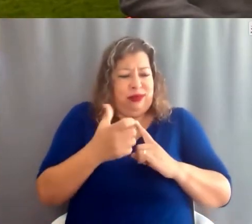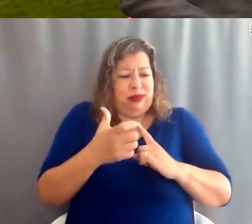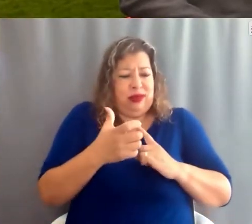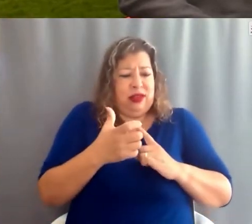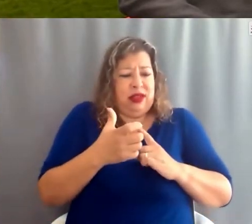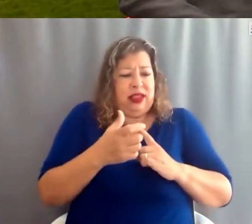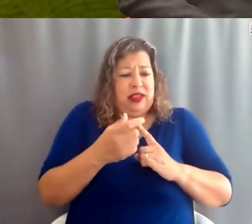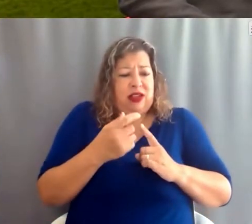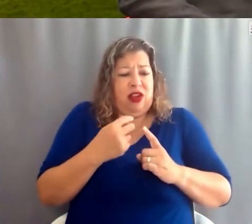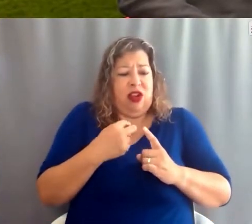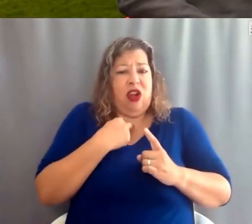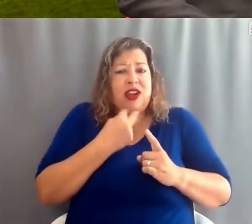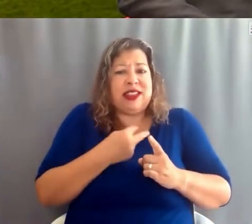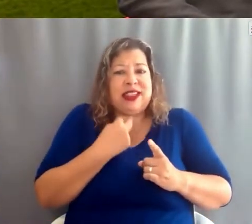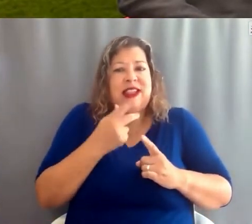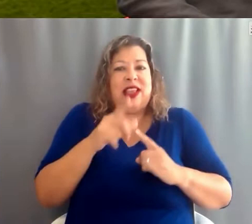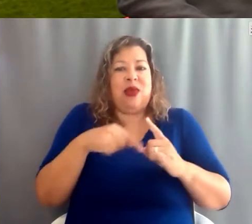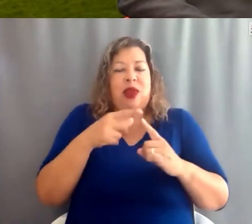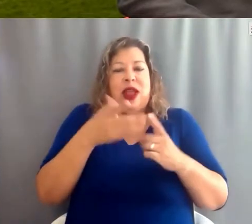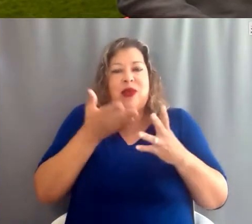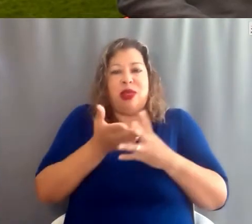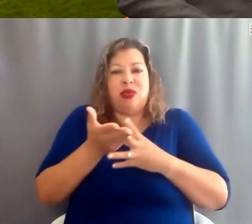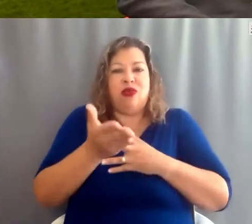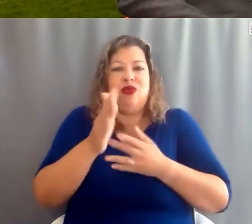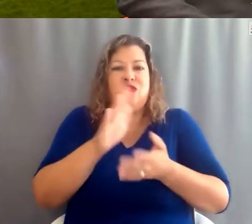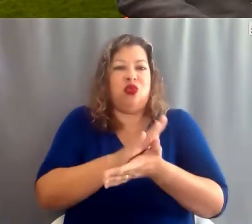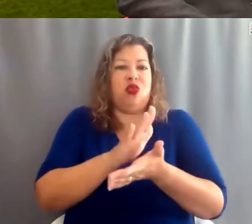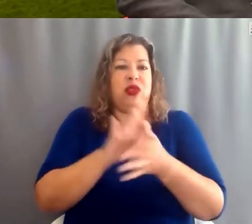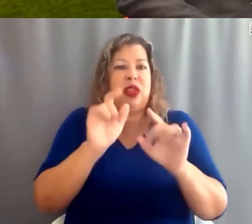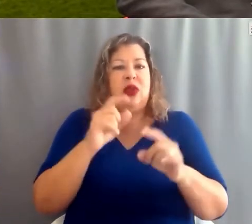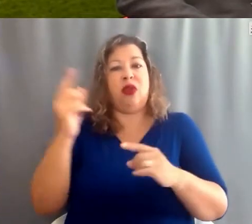When you were talking, when you were centering around students, and just.